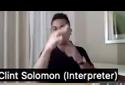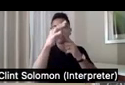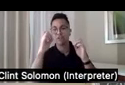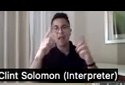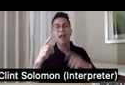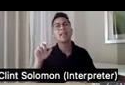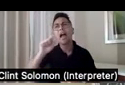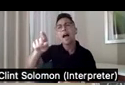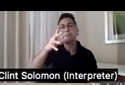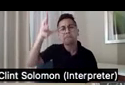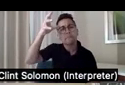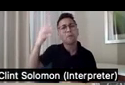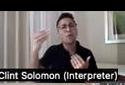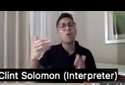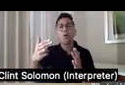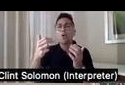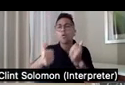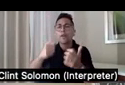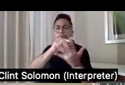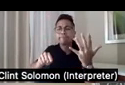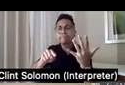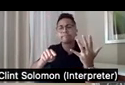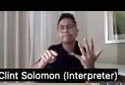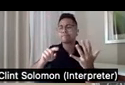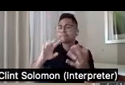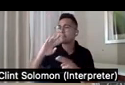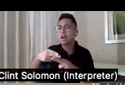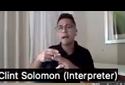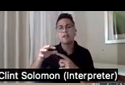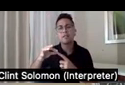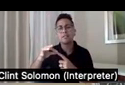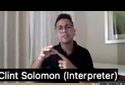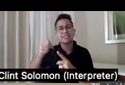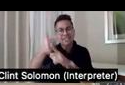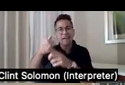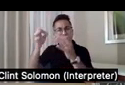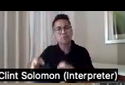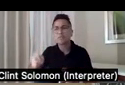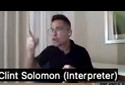of self-determination they were most concerned about they most wanted their children to master